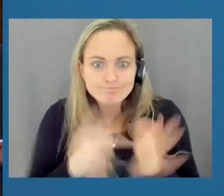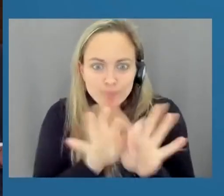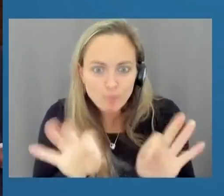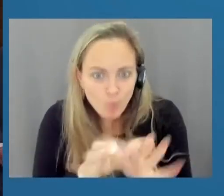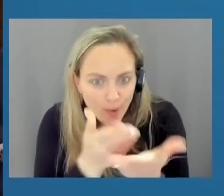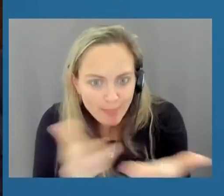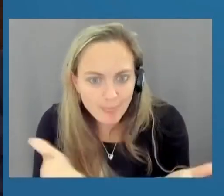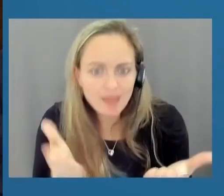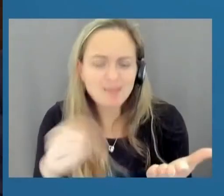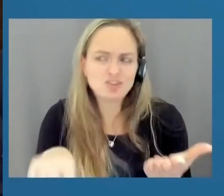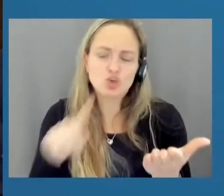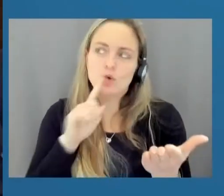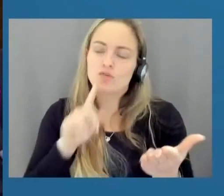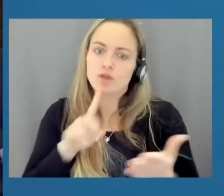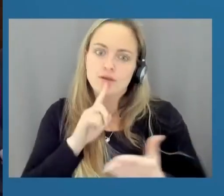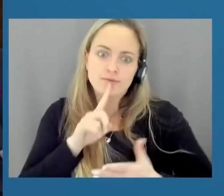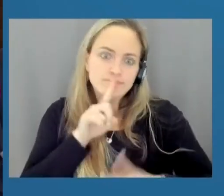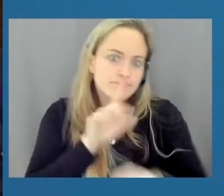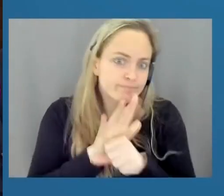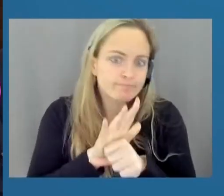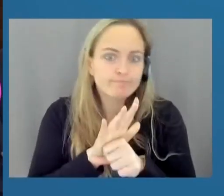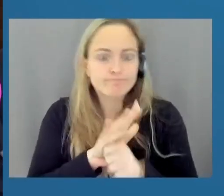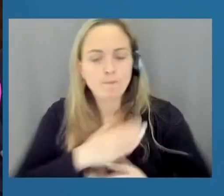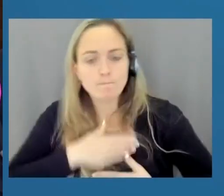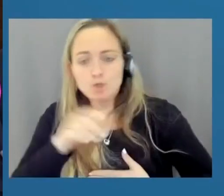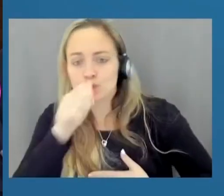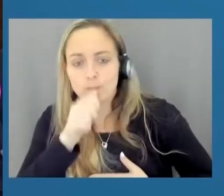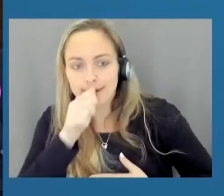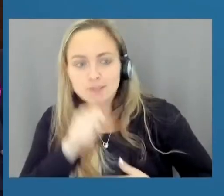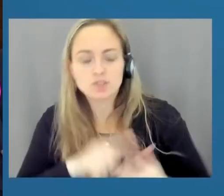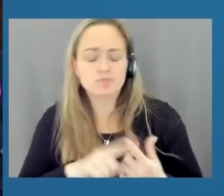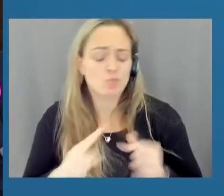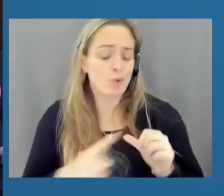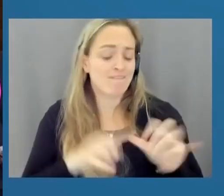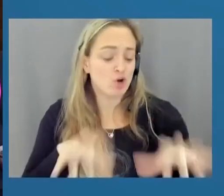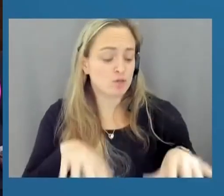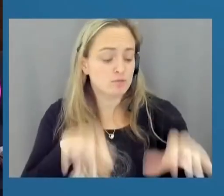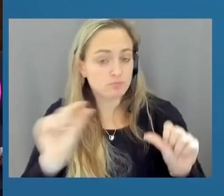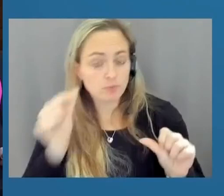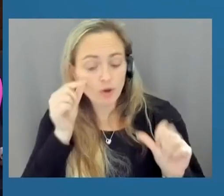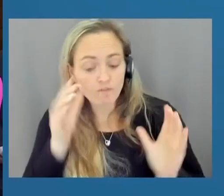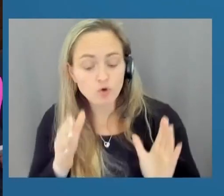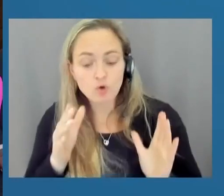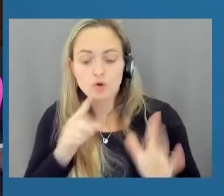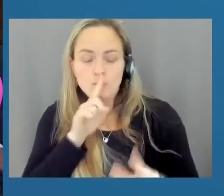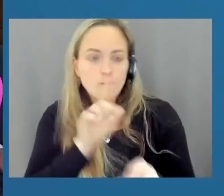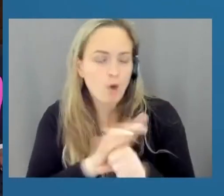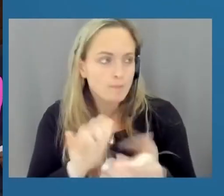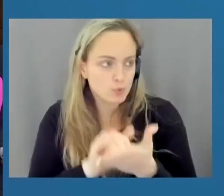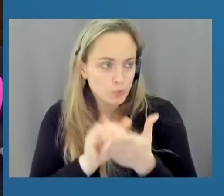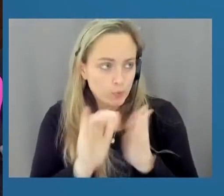invested and I appreciate all your patience. You know, when I first took office, I made a promise to New Yorkers that public safety